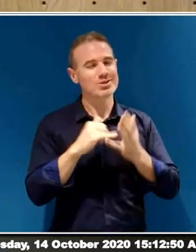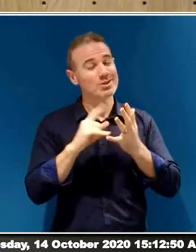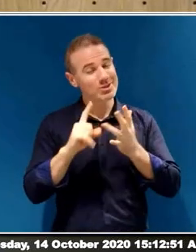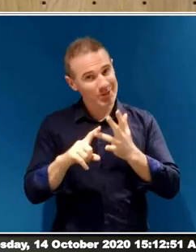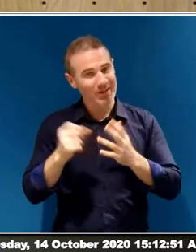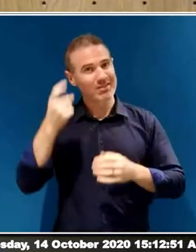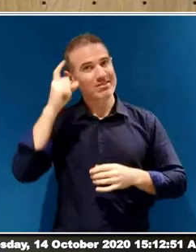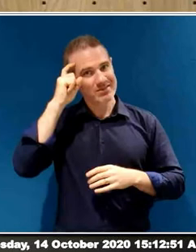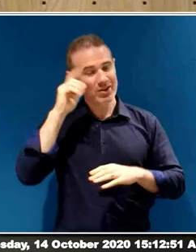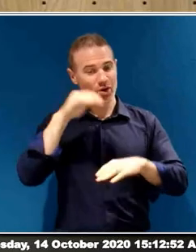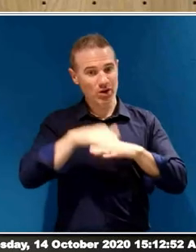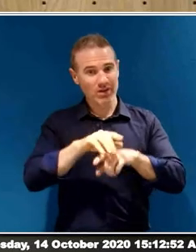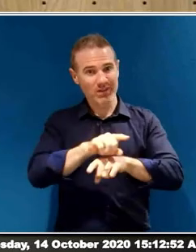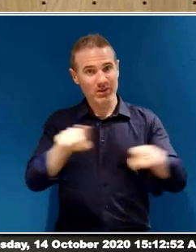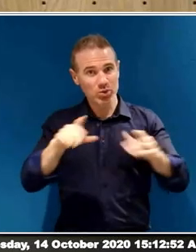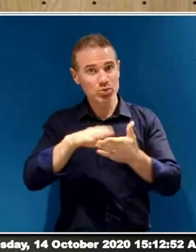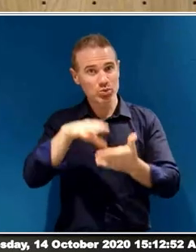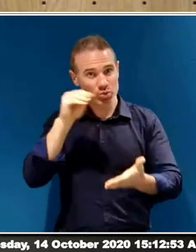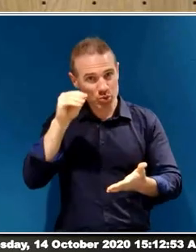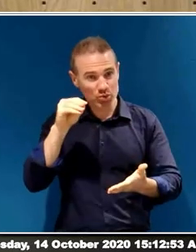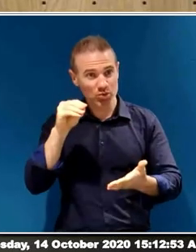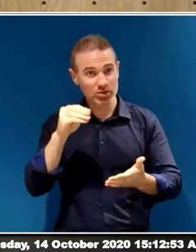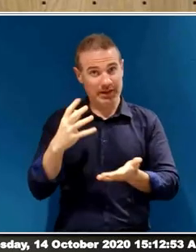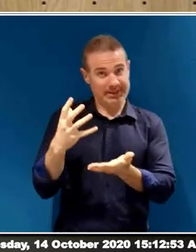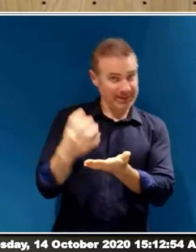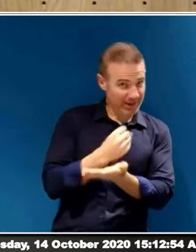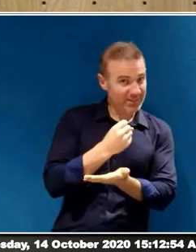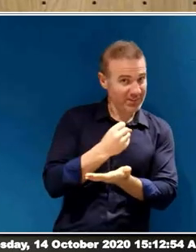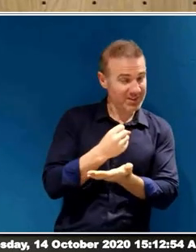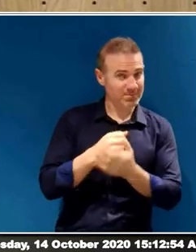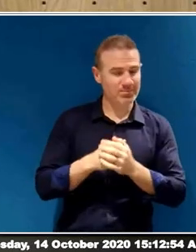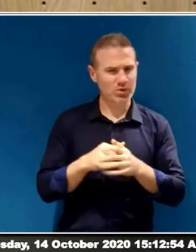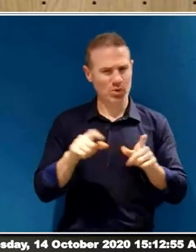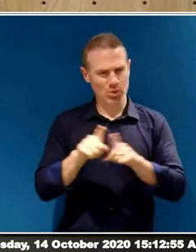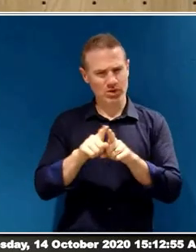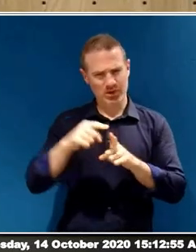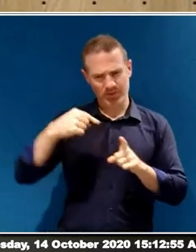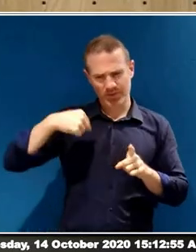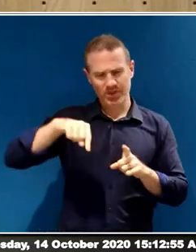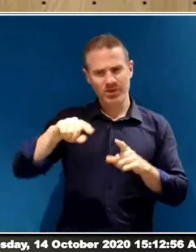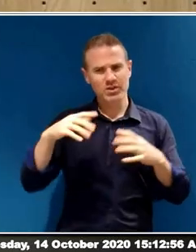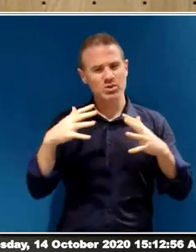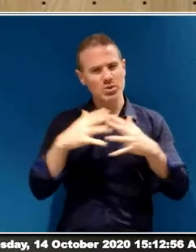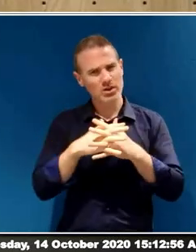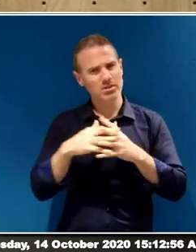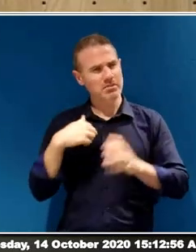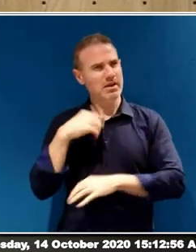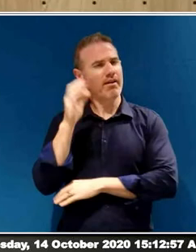I also listened to the hearing this week, and the cost becomes important as